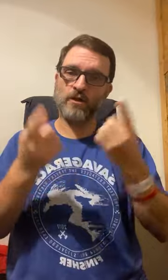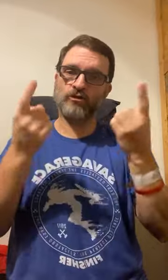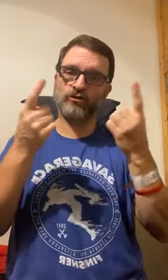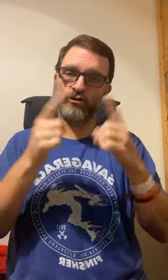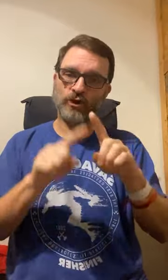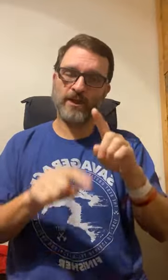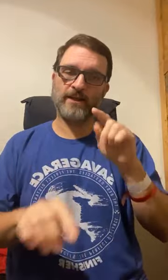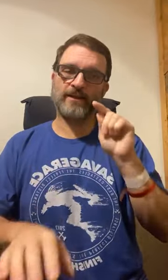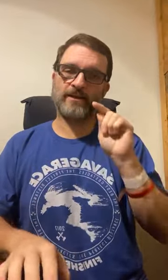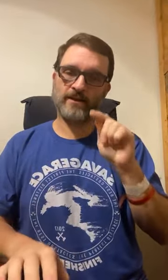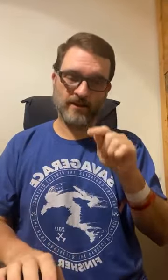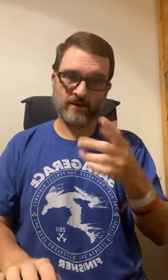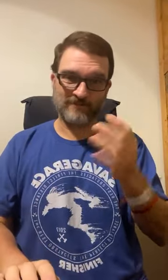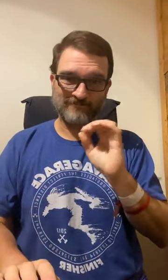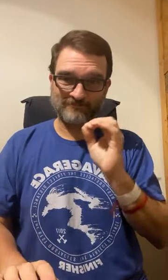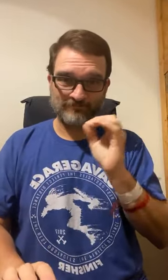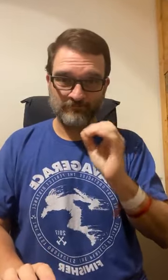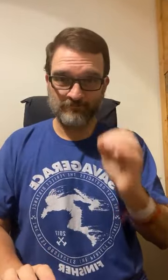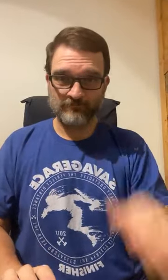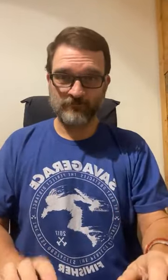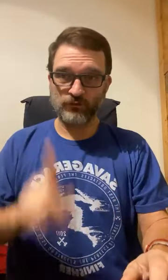They're not saying that all 3 doctors agree with what to do next. There's no agreement between them.